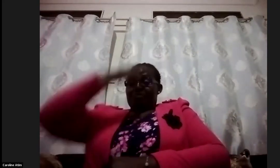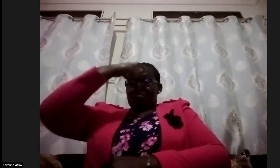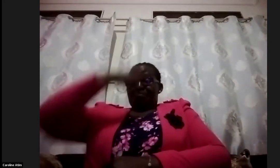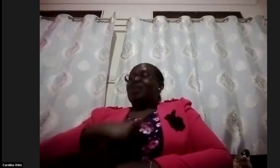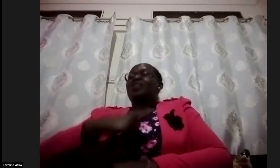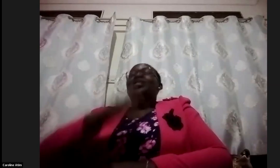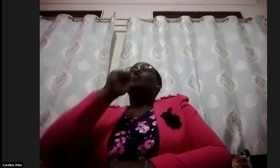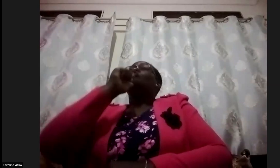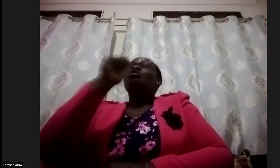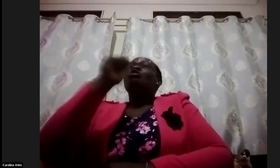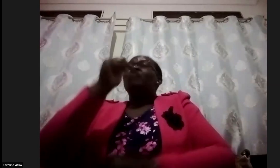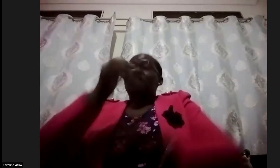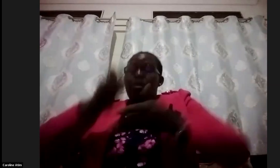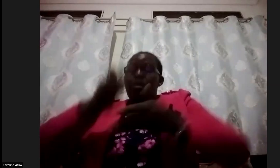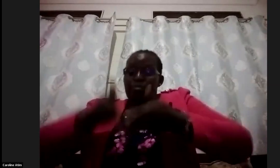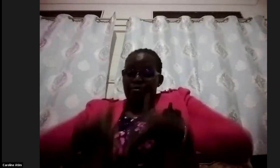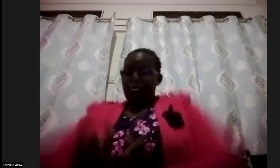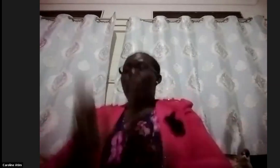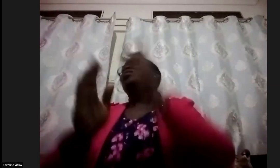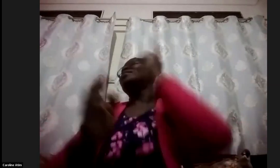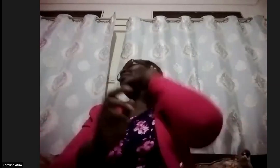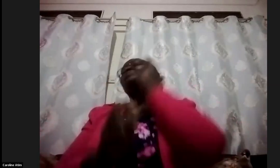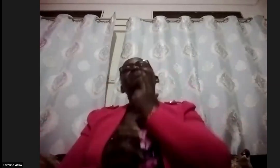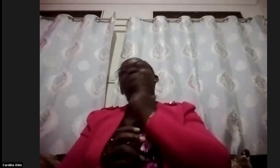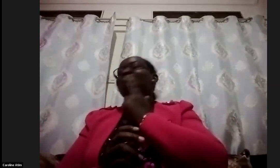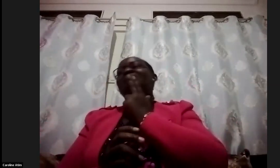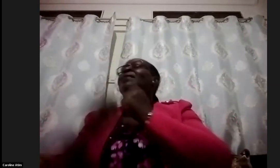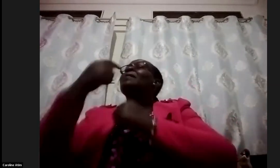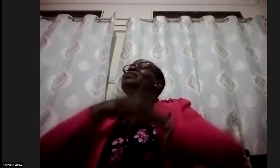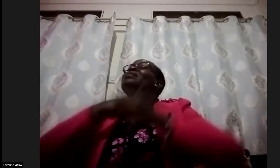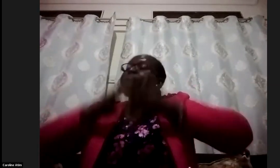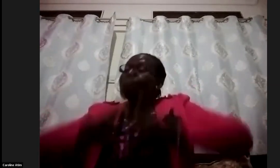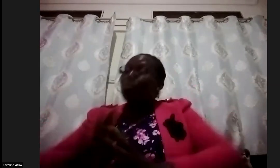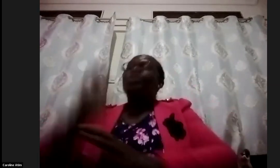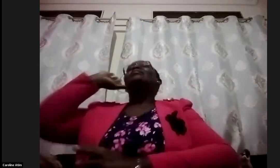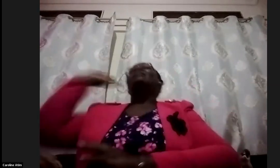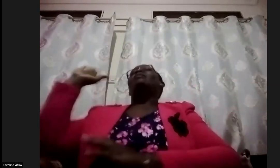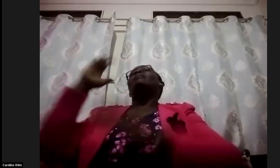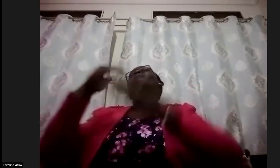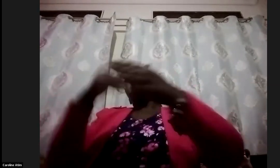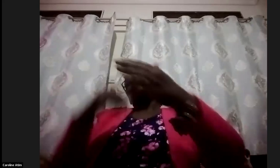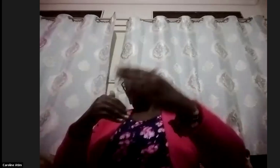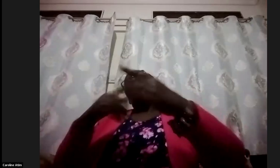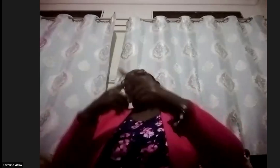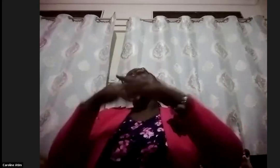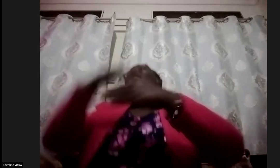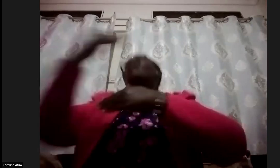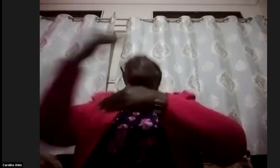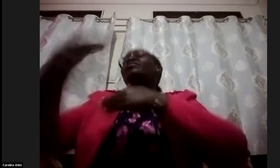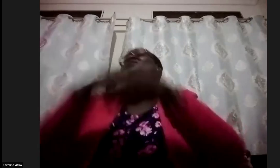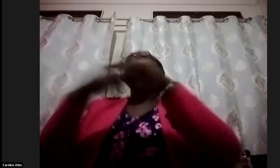personal experience, I also got personal experience. I wasn't born deaf. I was born hearing.